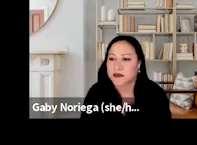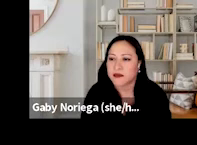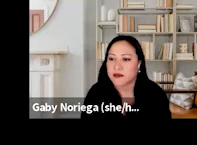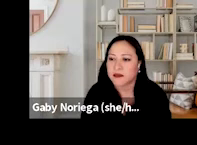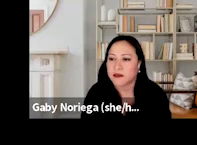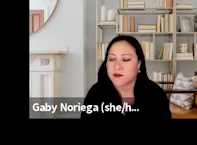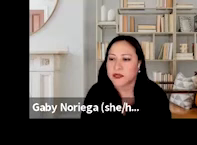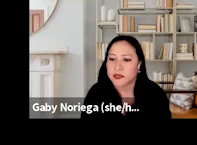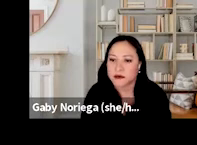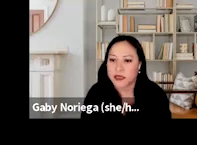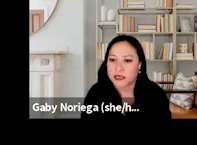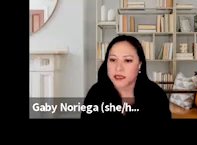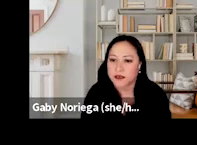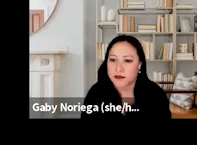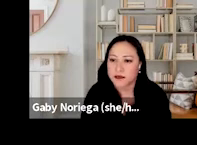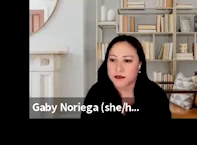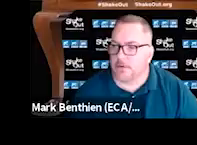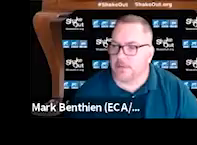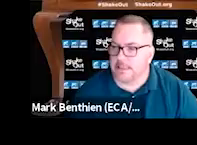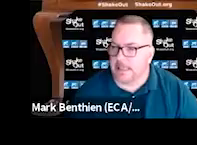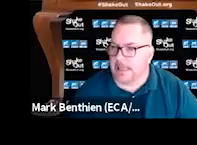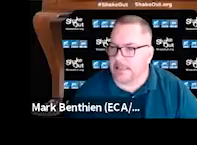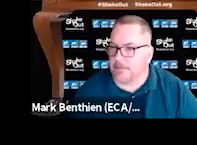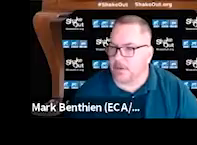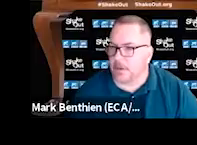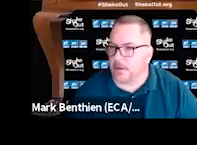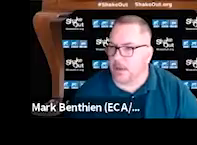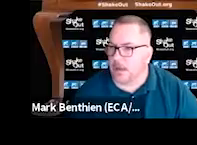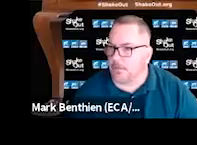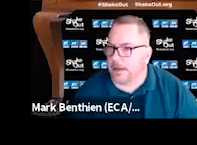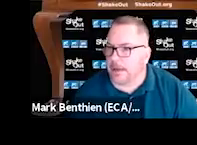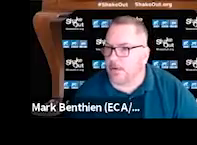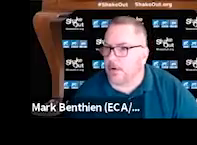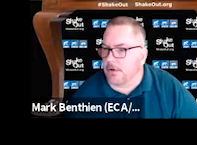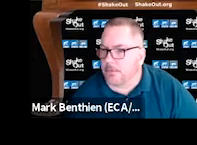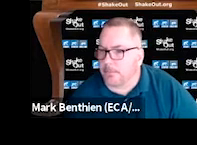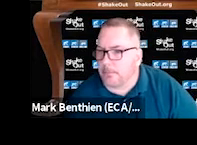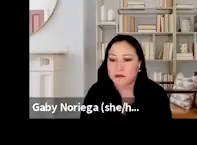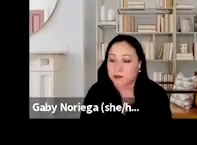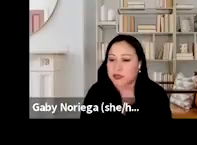Gaby Noriega (she/hers), SCEC: And you're not muted, is it just me can can. Gaby Noriega (she/hers), SCEC: Anyone hear candy.